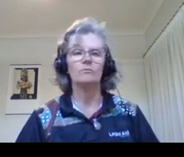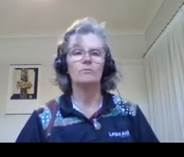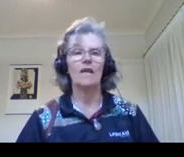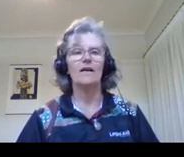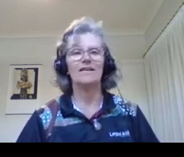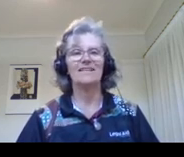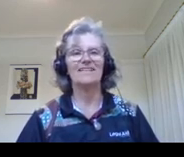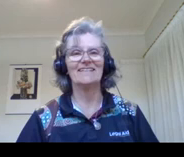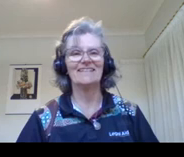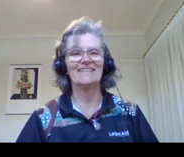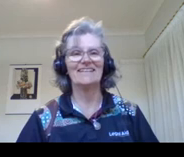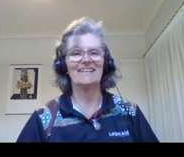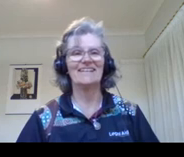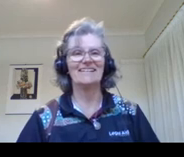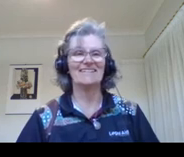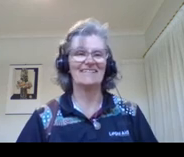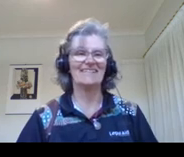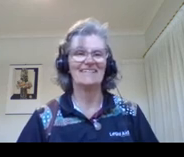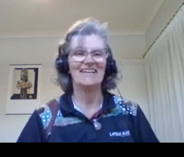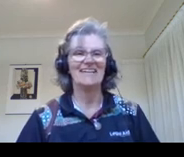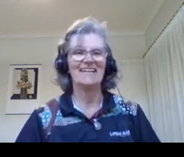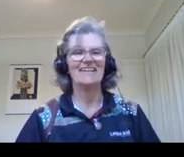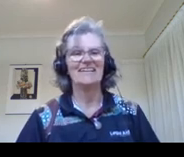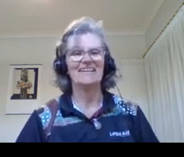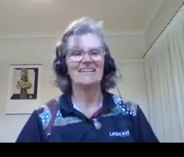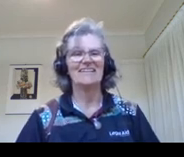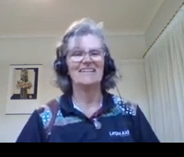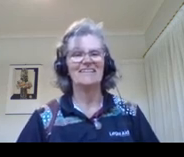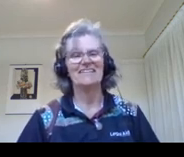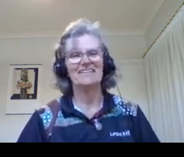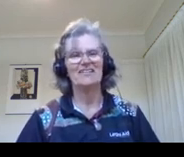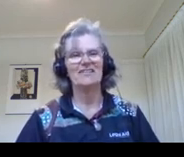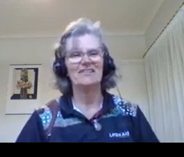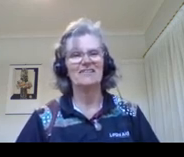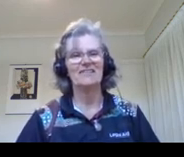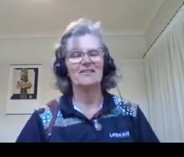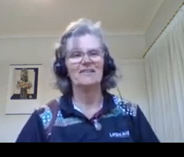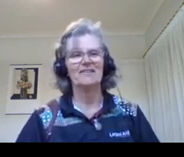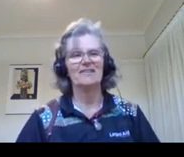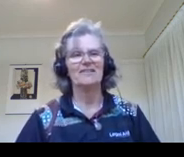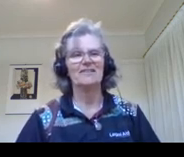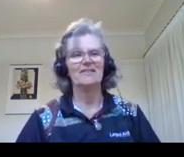so it's really difficult to know so I think that the message is to sort of exercise caution and to